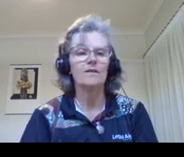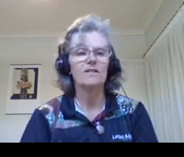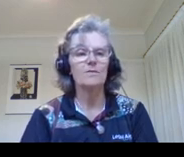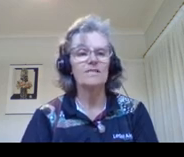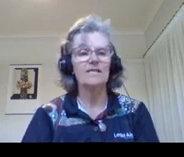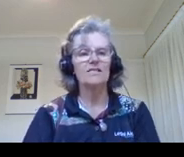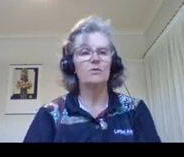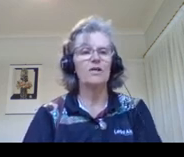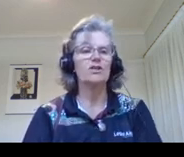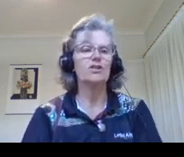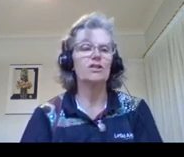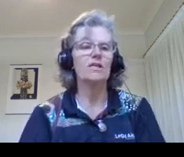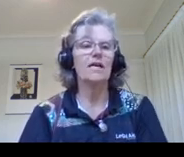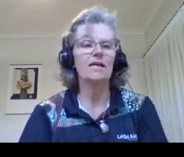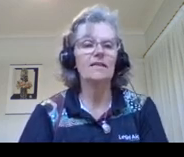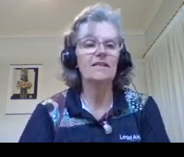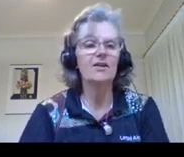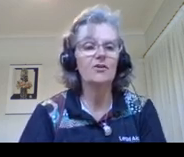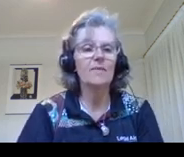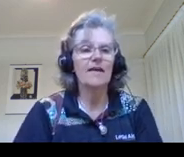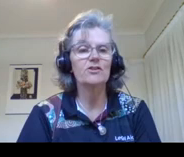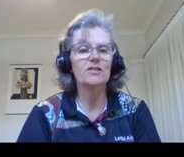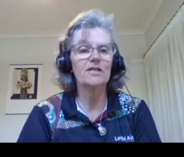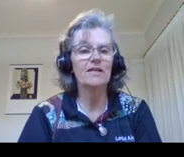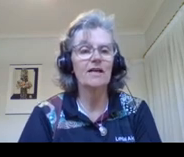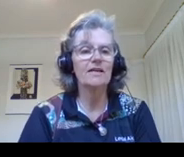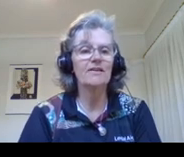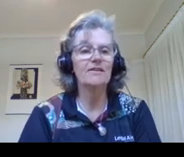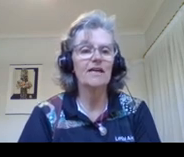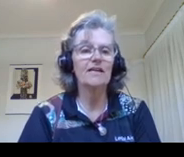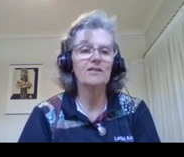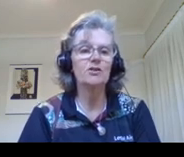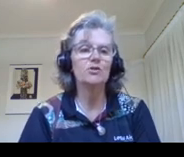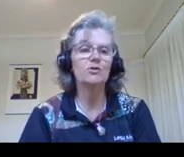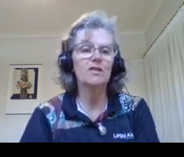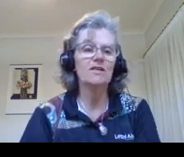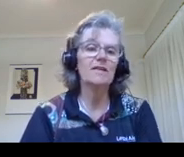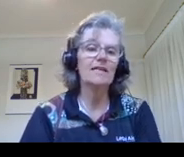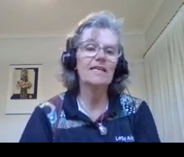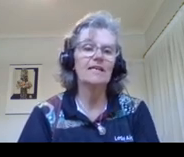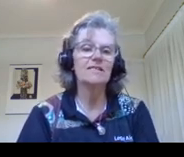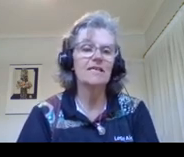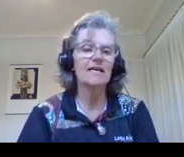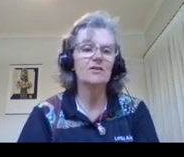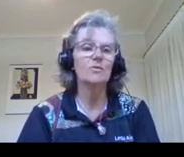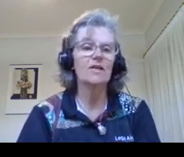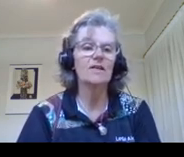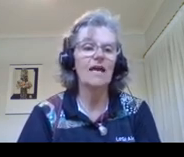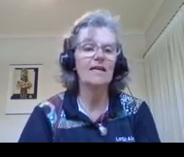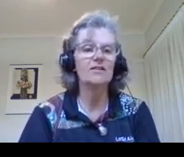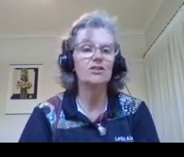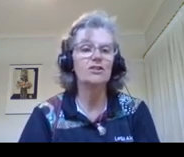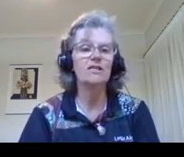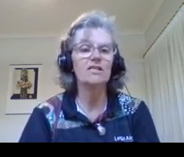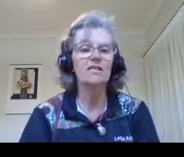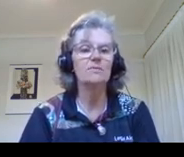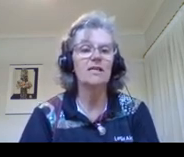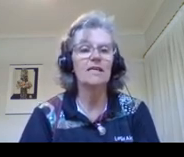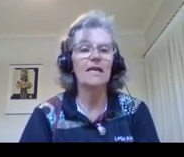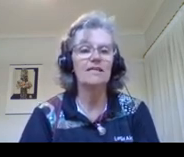someone's asked the question Lydia about that they understood that if a link started with HTTPs